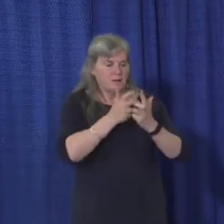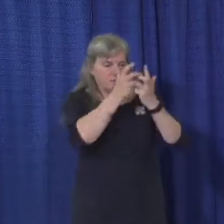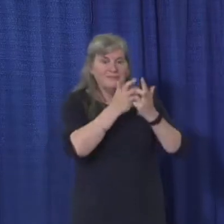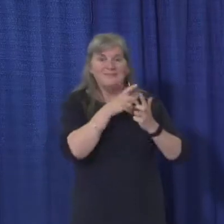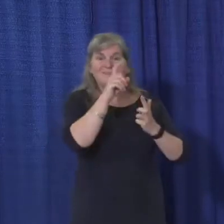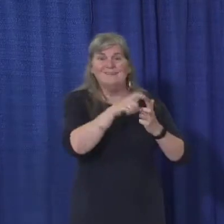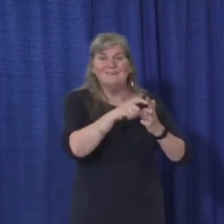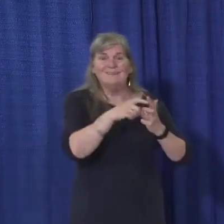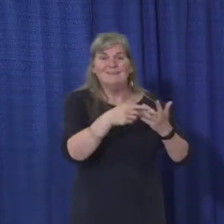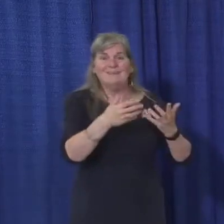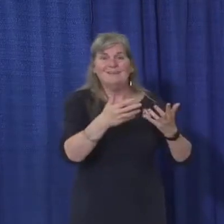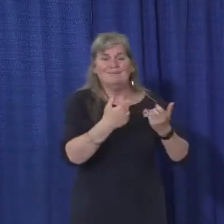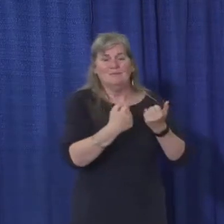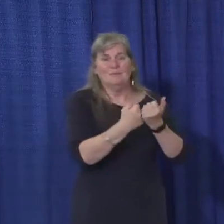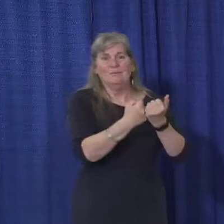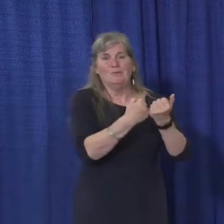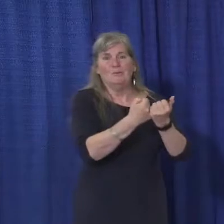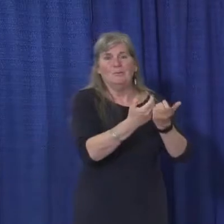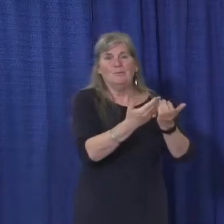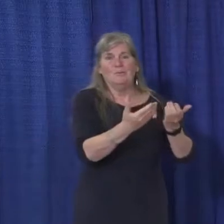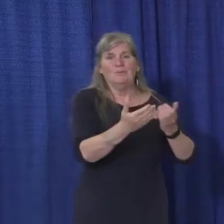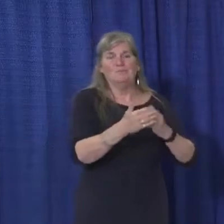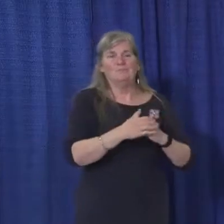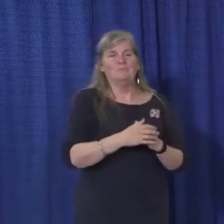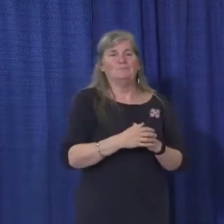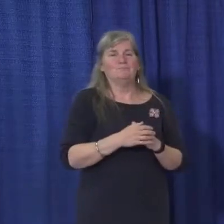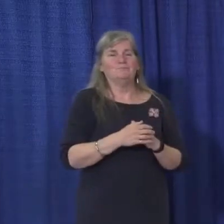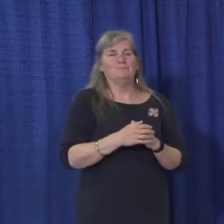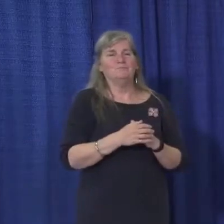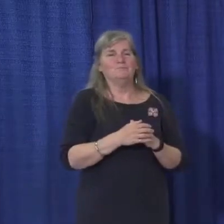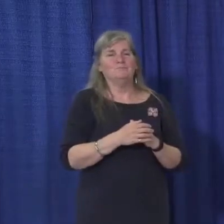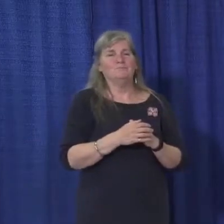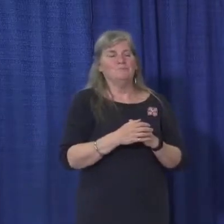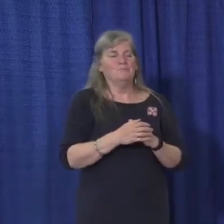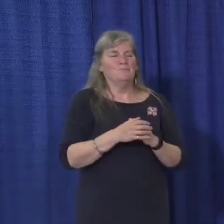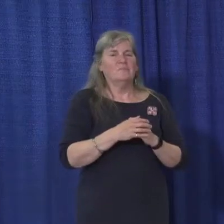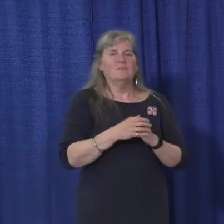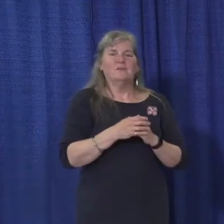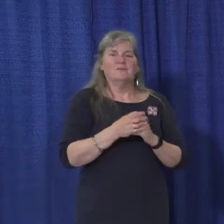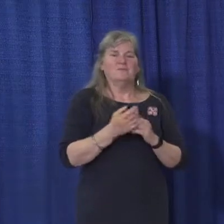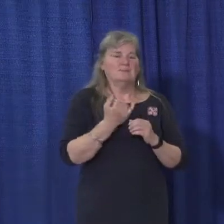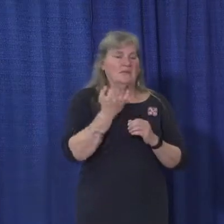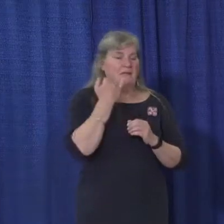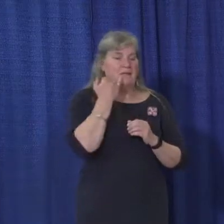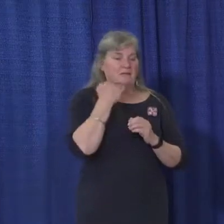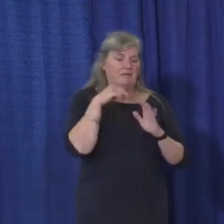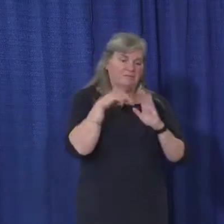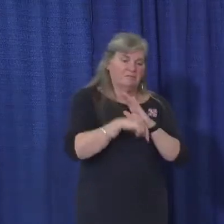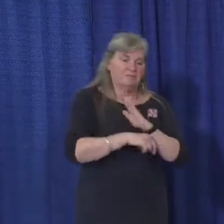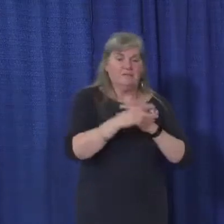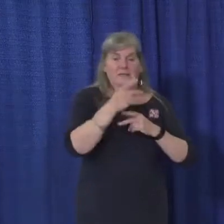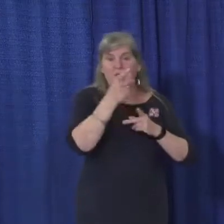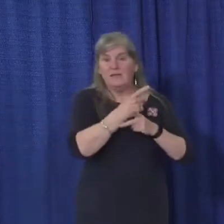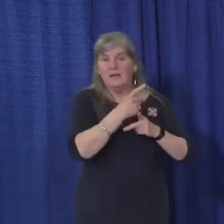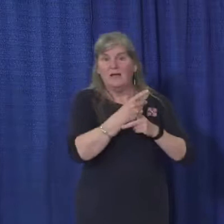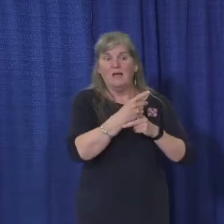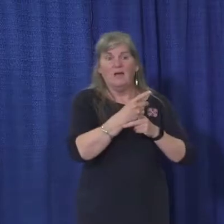whether emergency acute-care or chronic care, hospitalizations